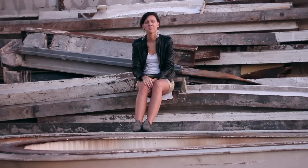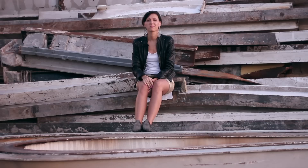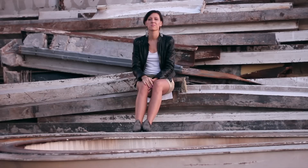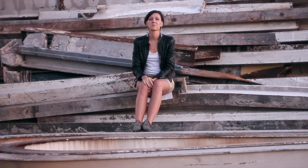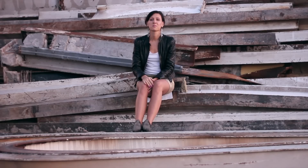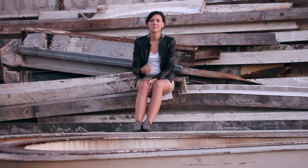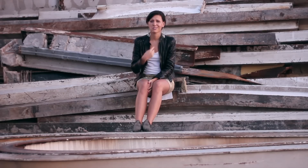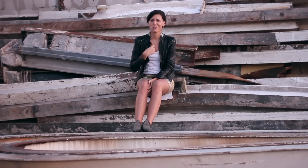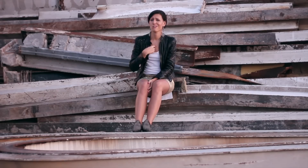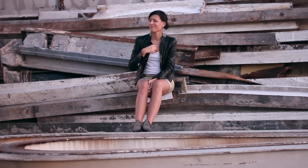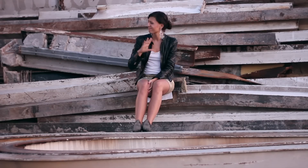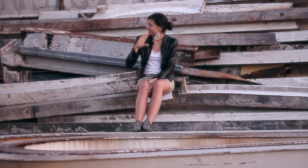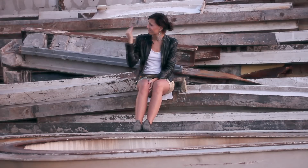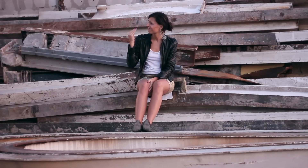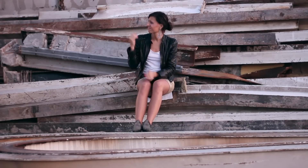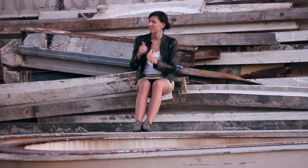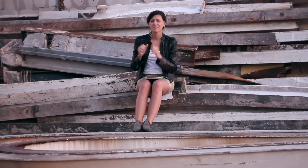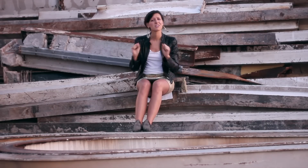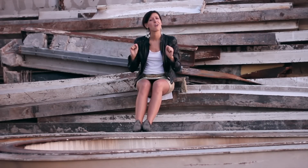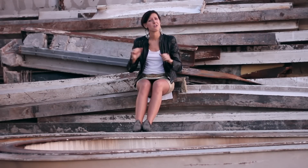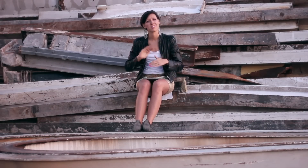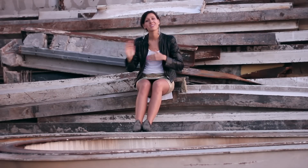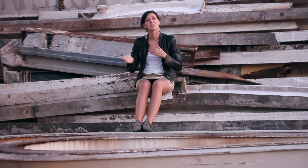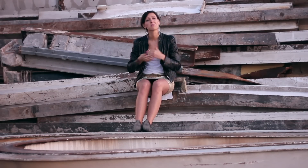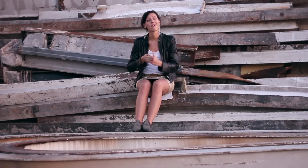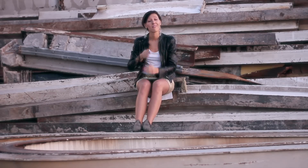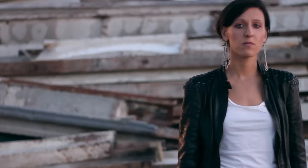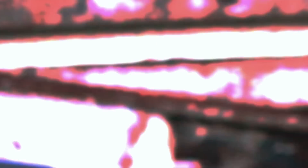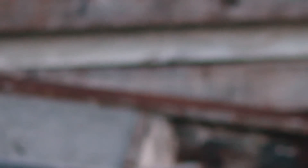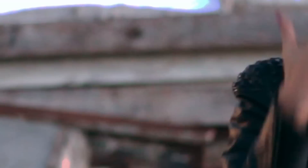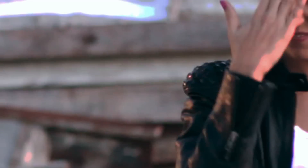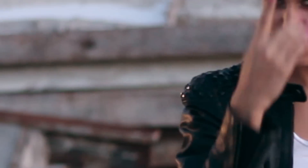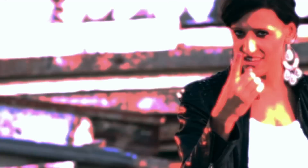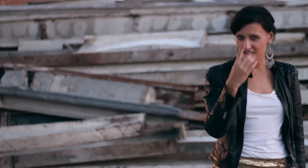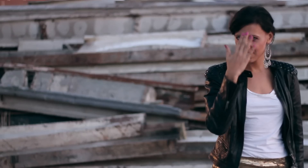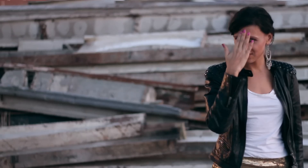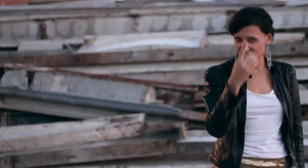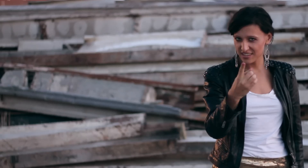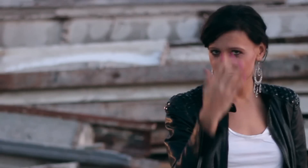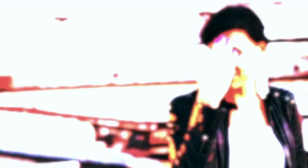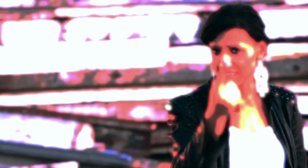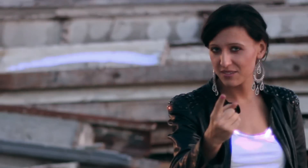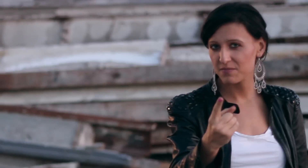Yes, I've been black but when I come back you'll know, know, know